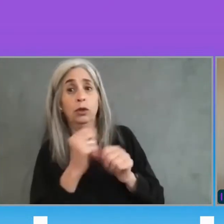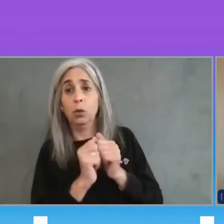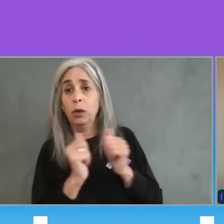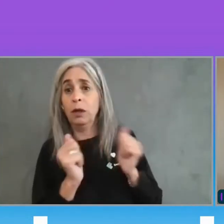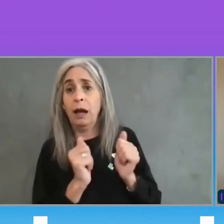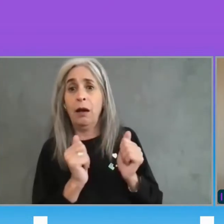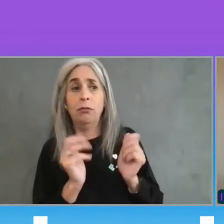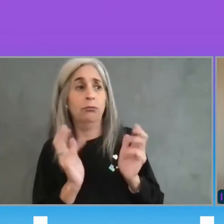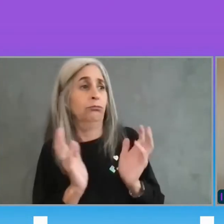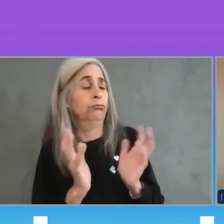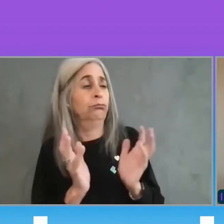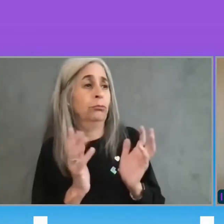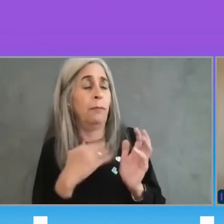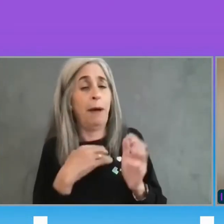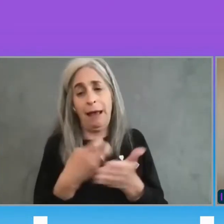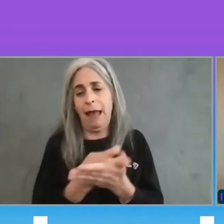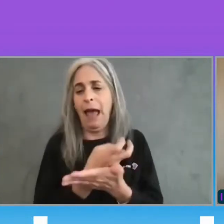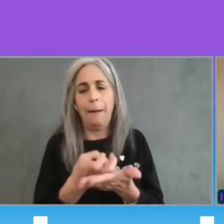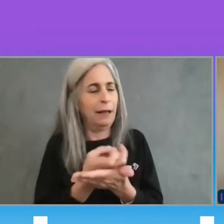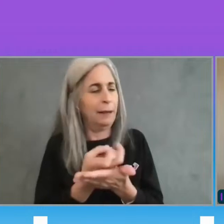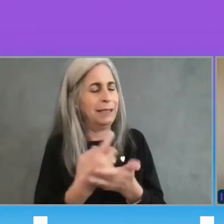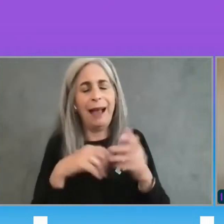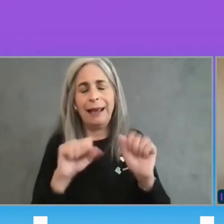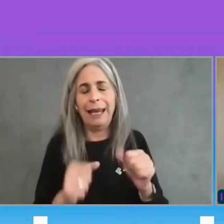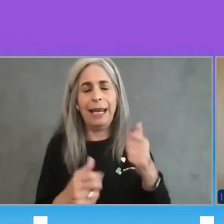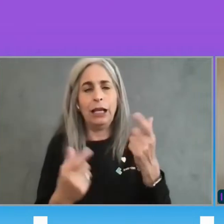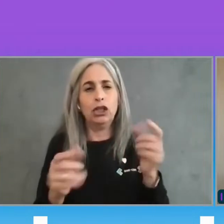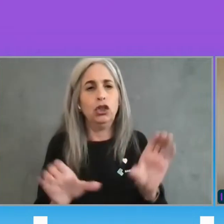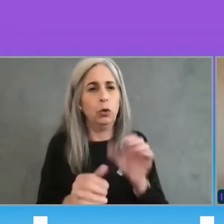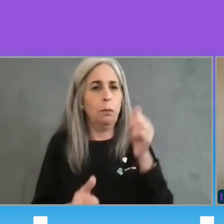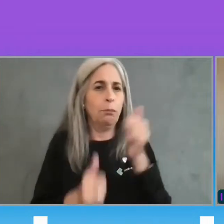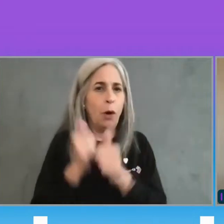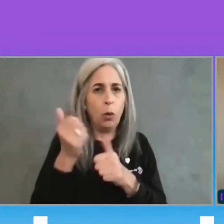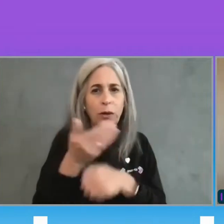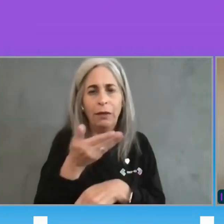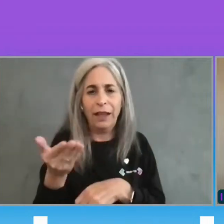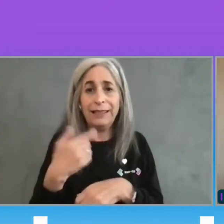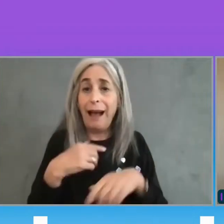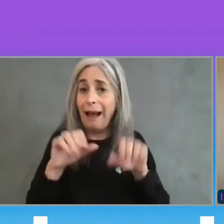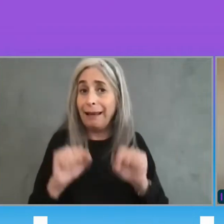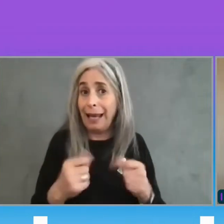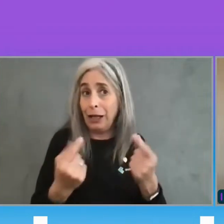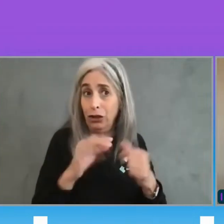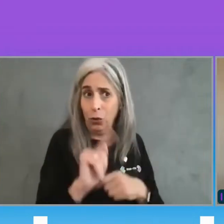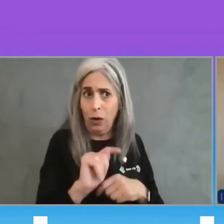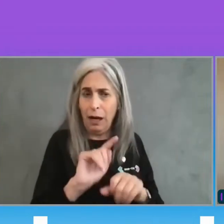without my epilepsy, I can do most of these things, of course,